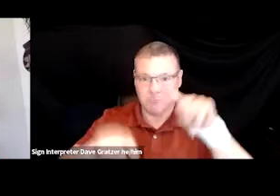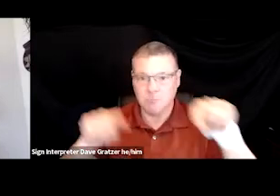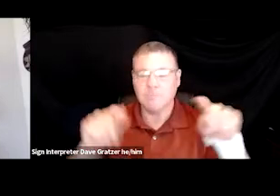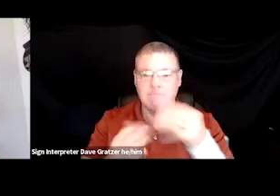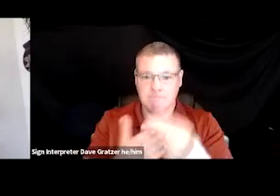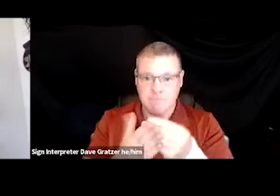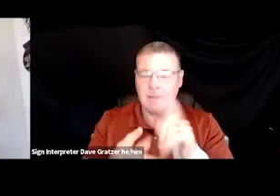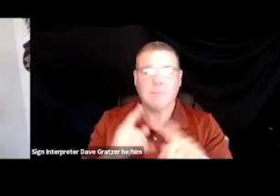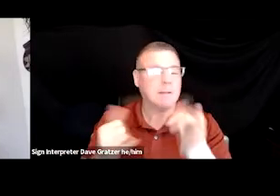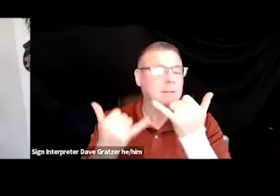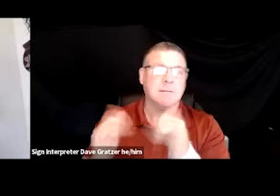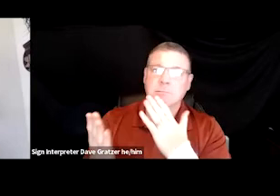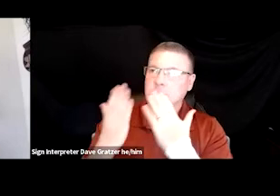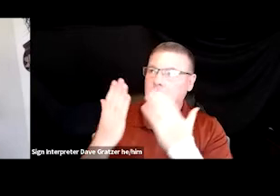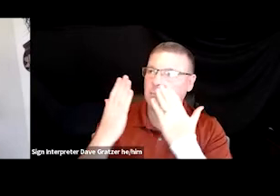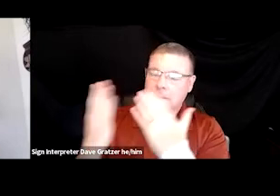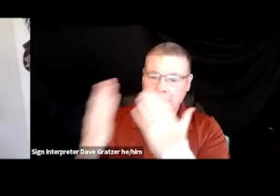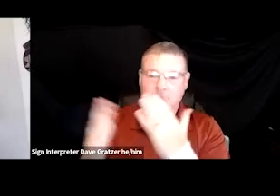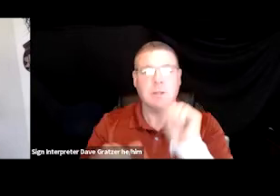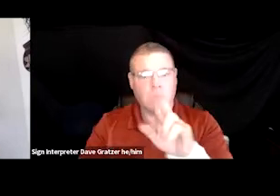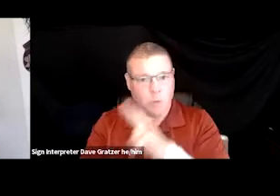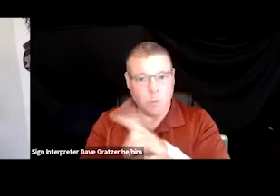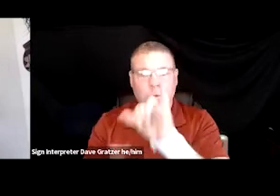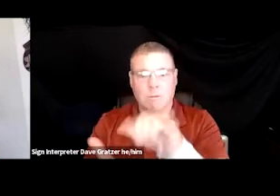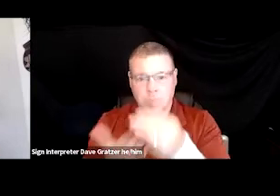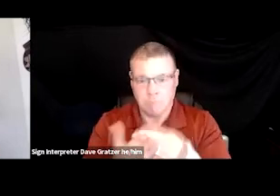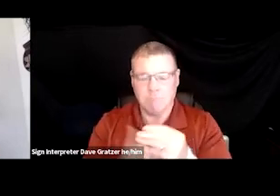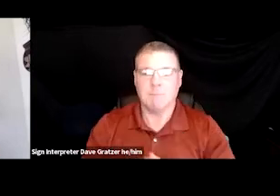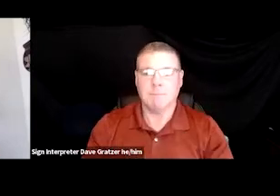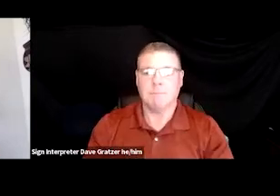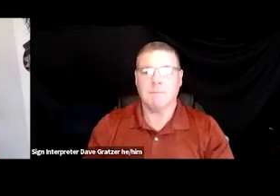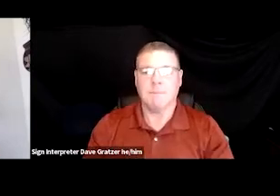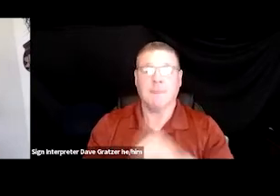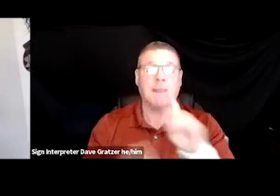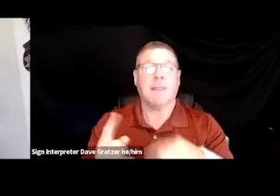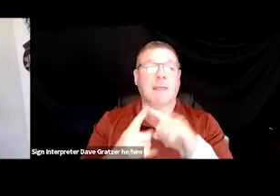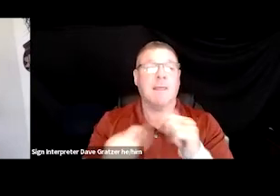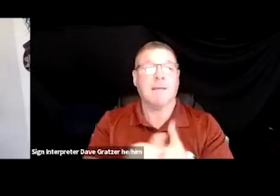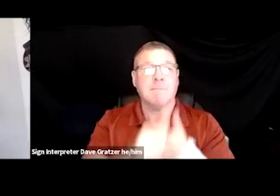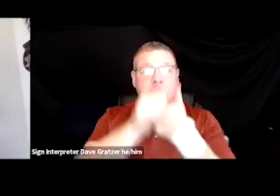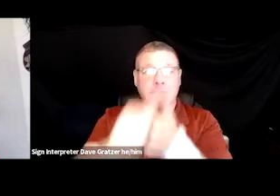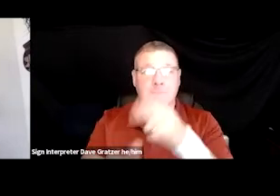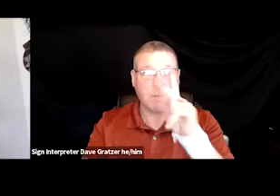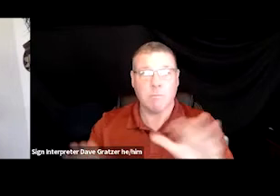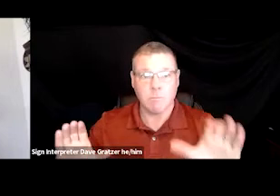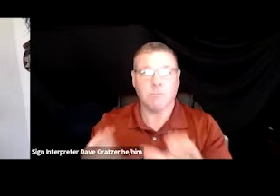but we're so thankful that we are able to use those dollars. And then follow up in crisis continuum,